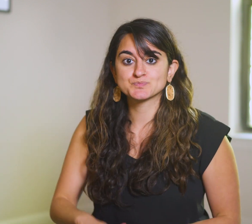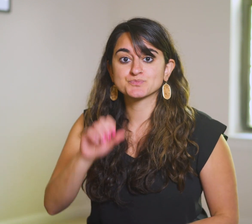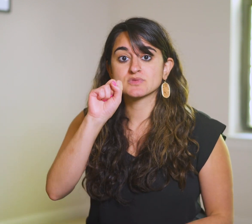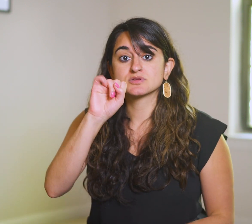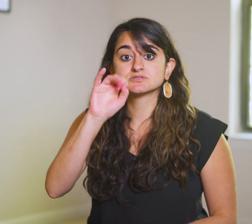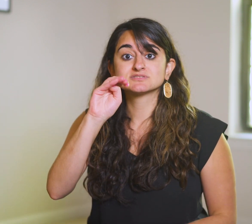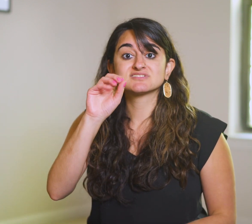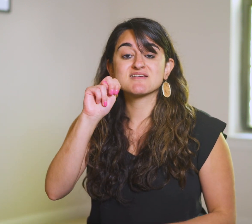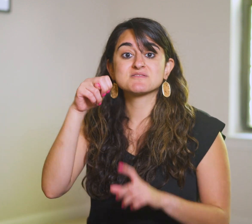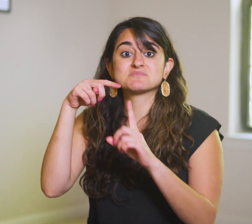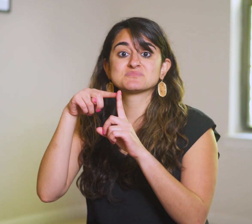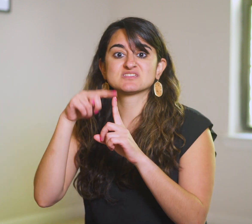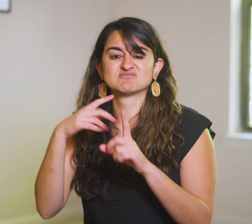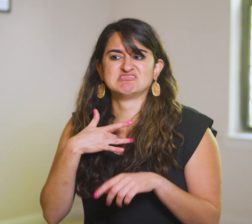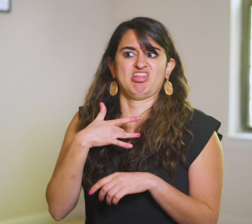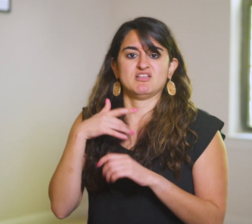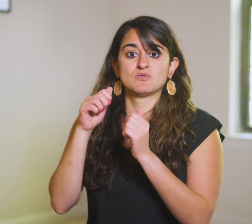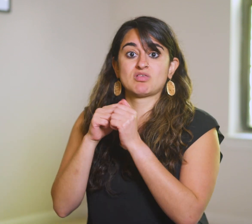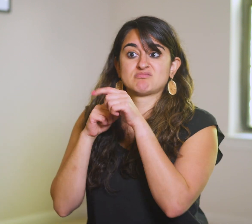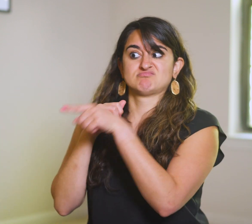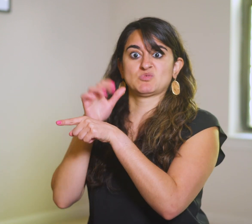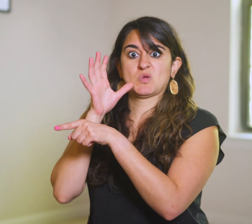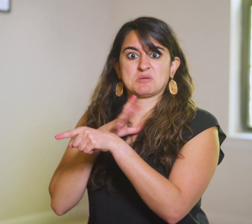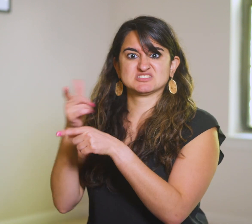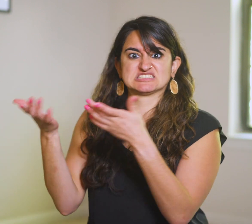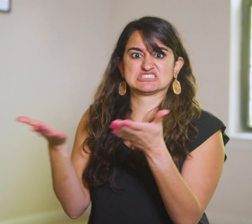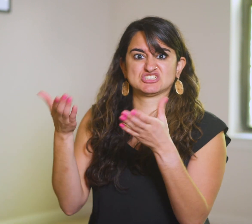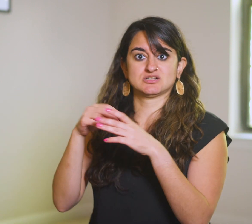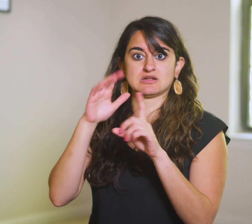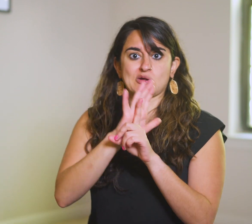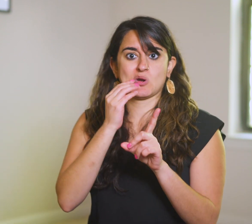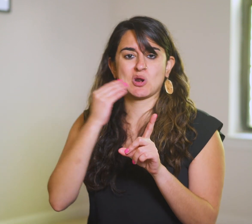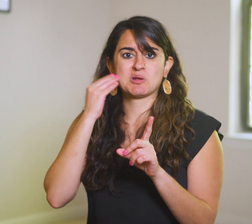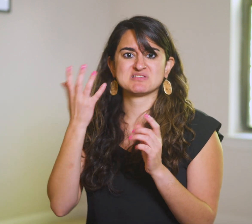Simon is repulsed by her presence in his home